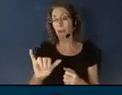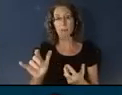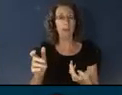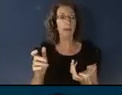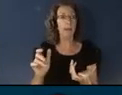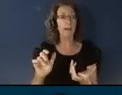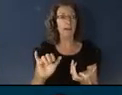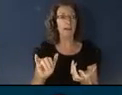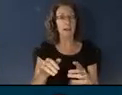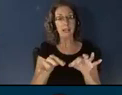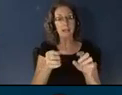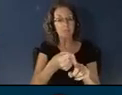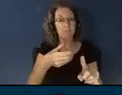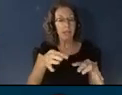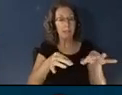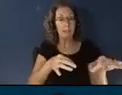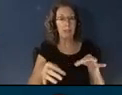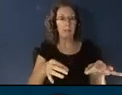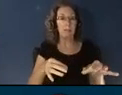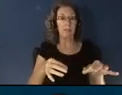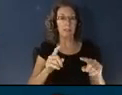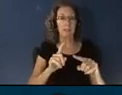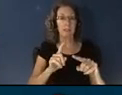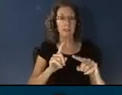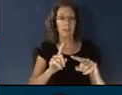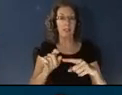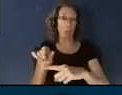the explanation of what the various words that you're going to be using within your